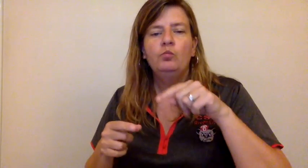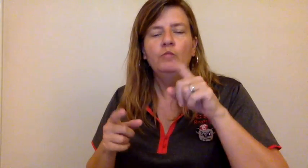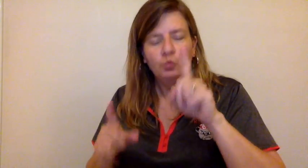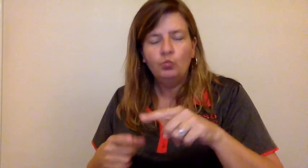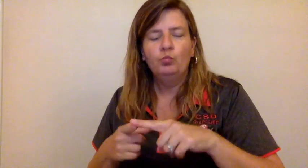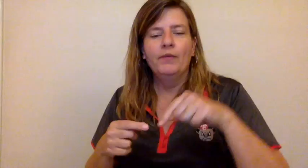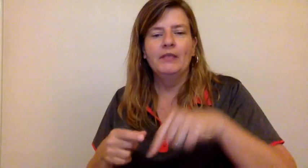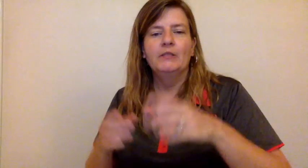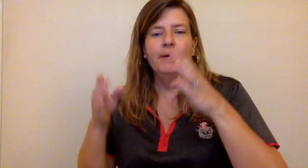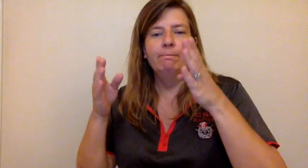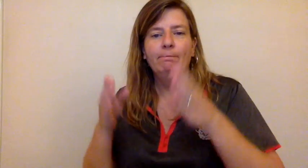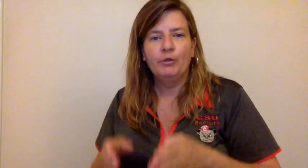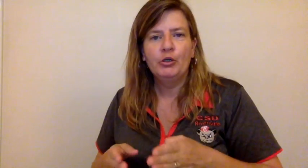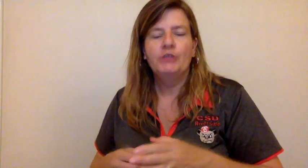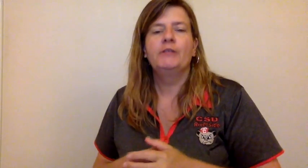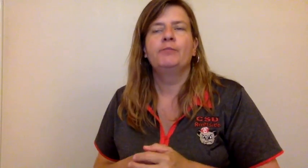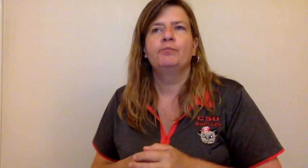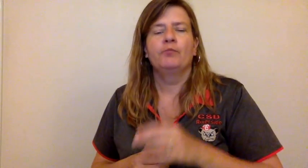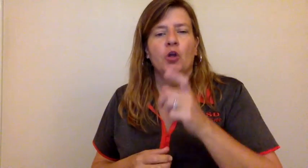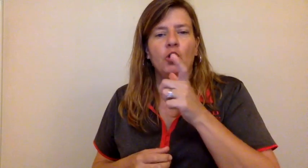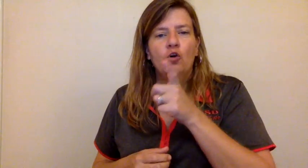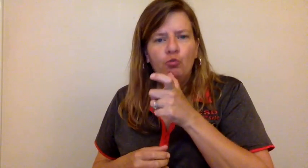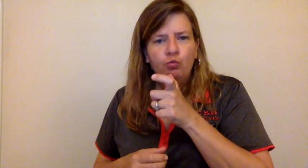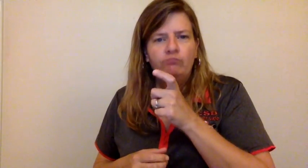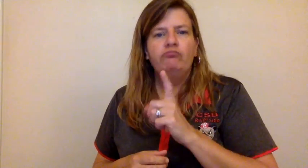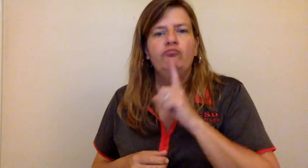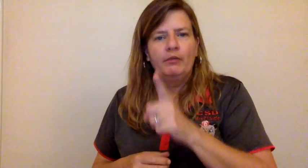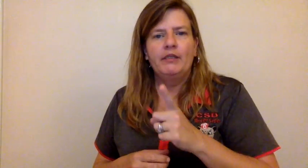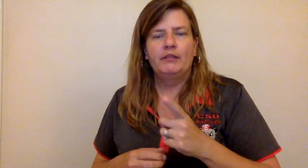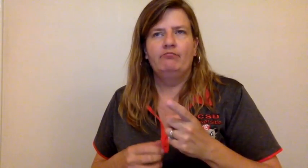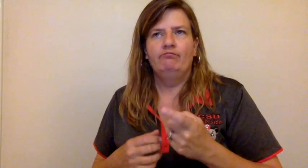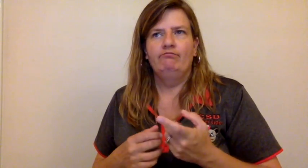And this individual that's receiving this award is someone